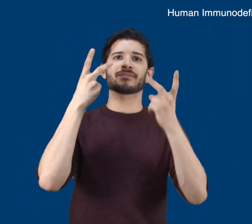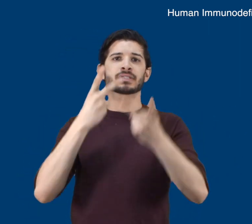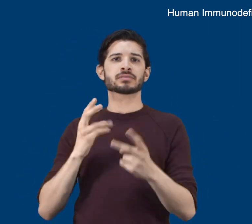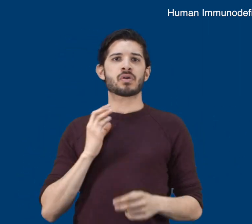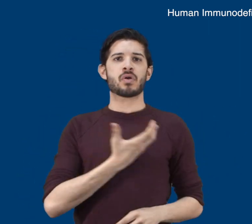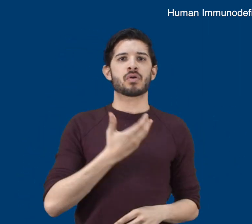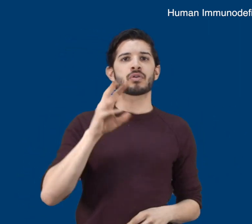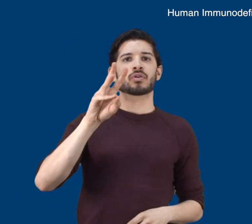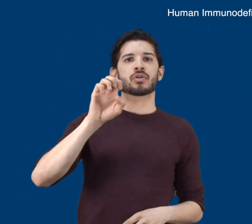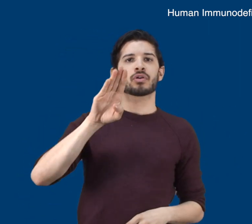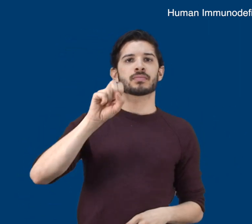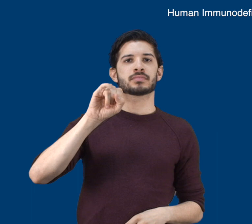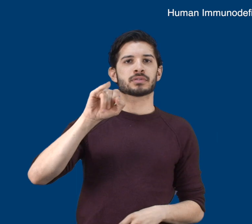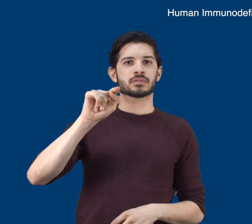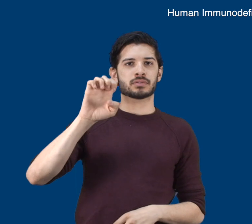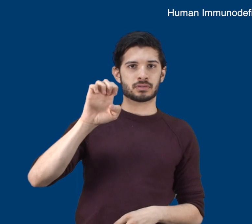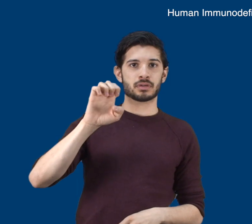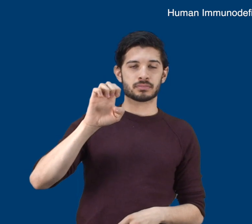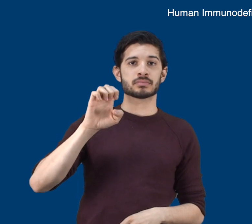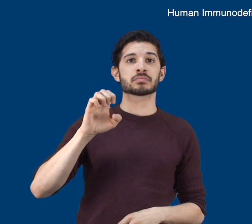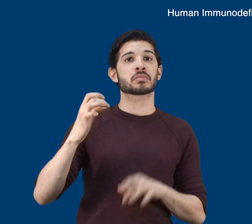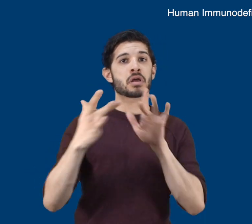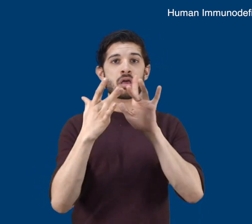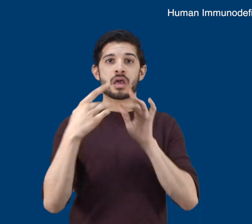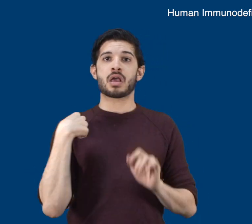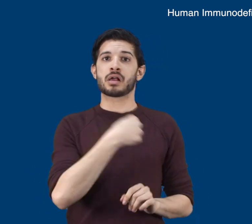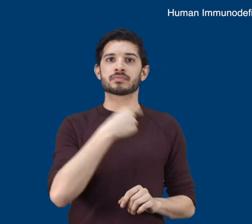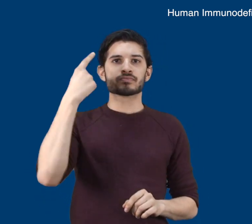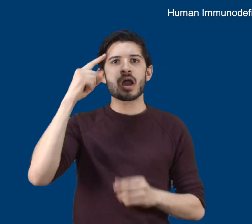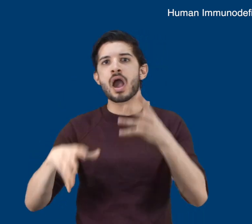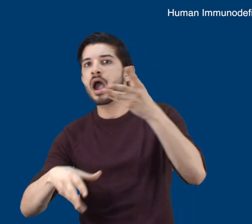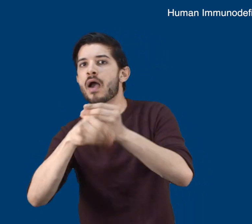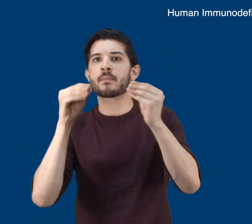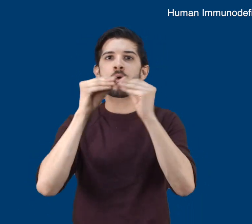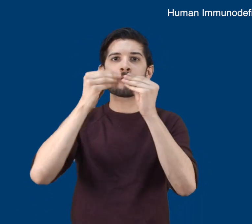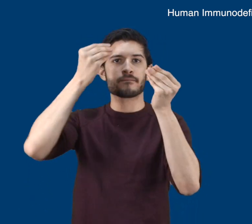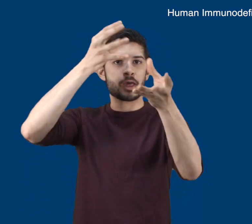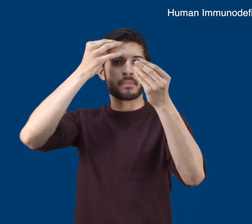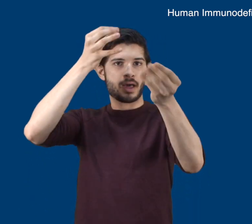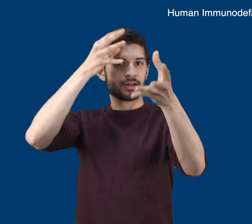Please visit our website or contact us for more information